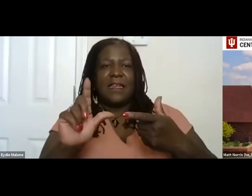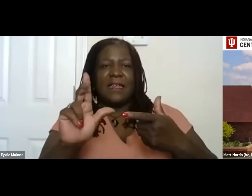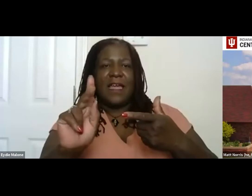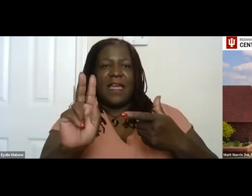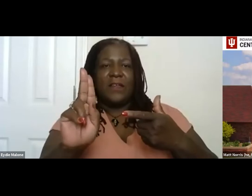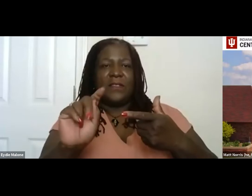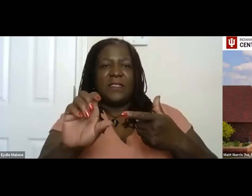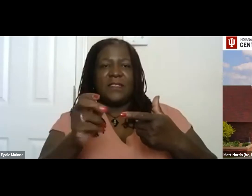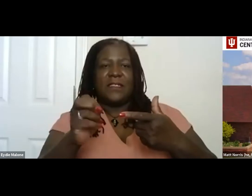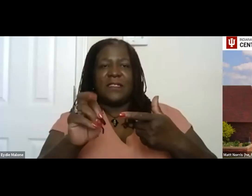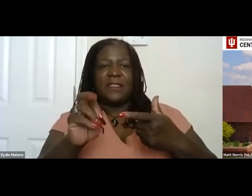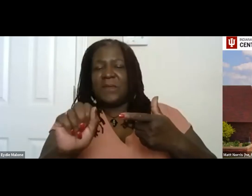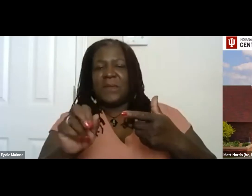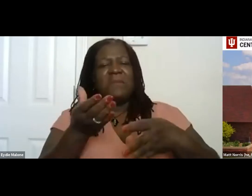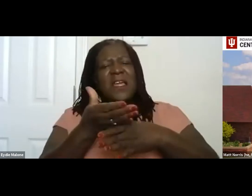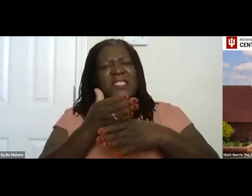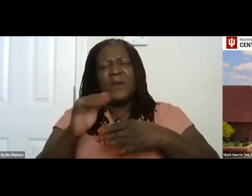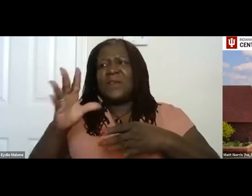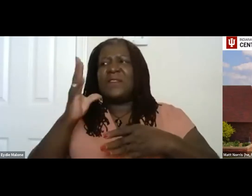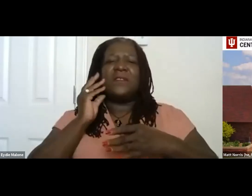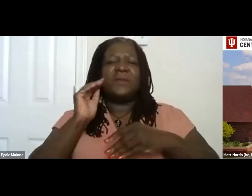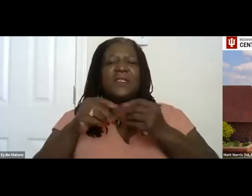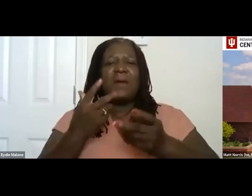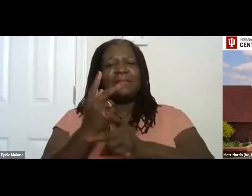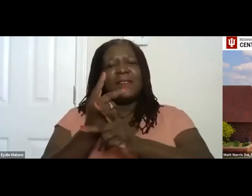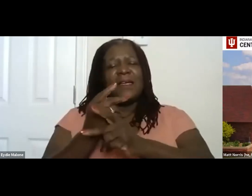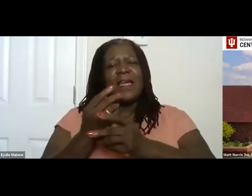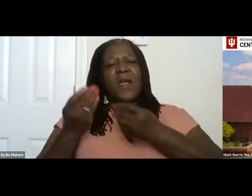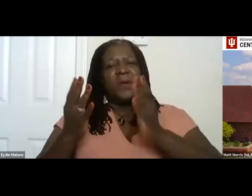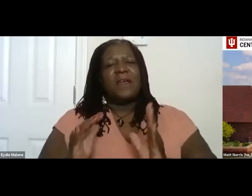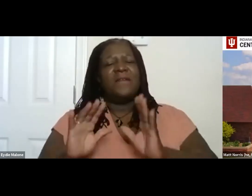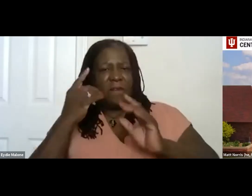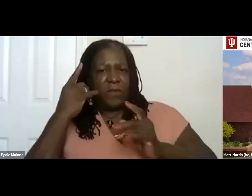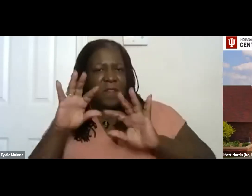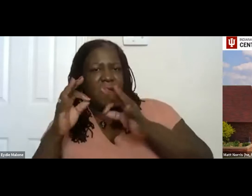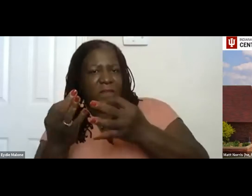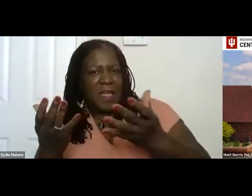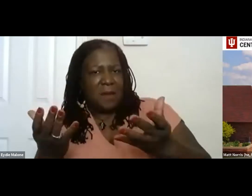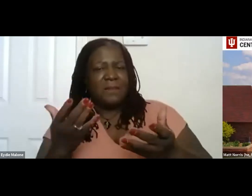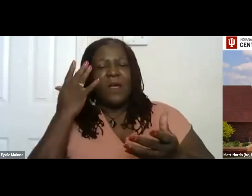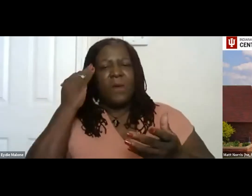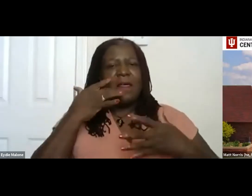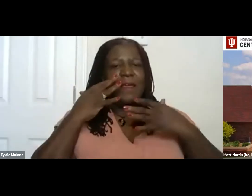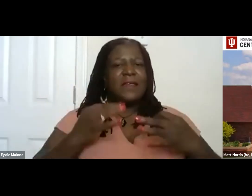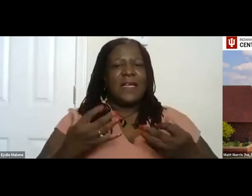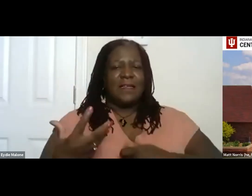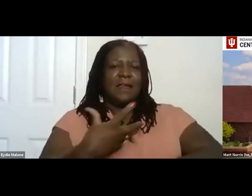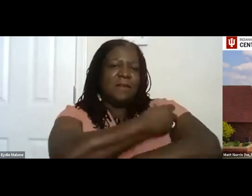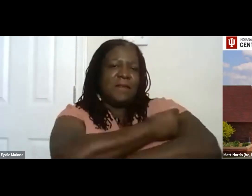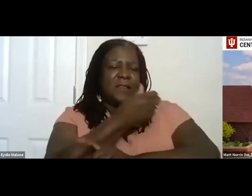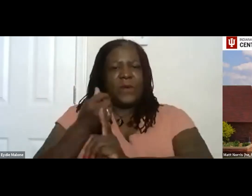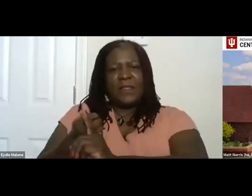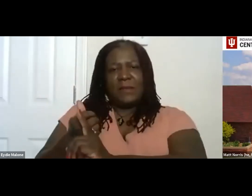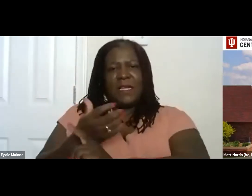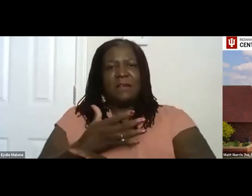caregiver and what went into the decision about getting the COVID-19 vaccine for the